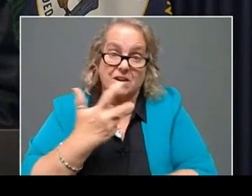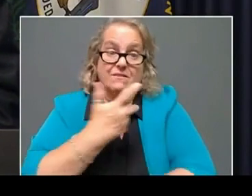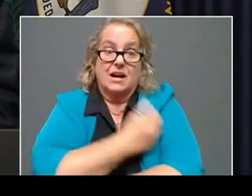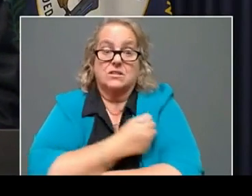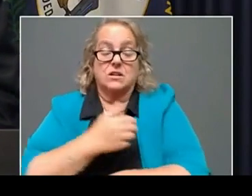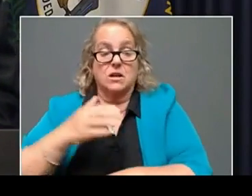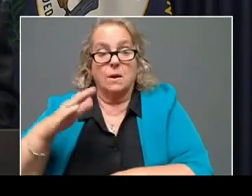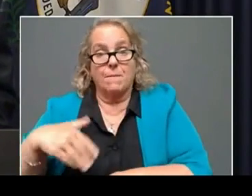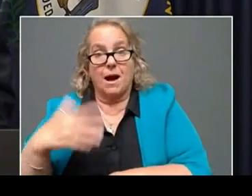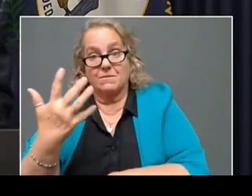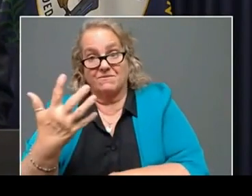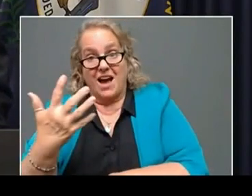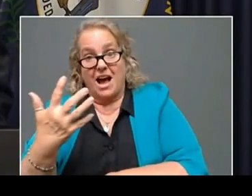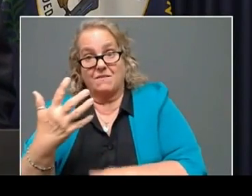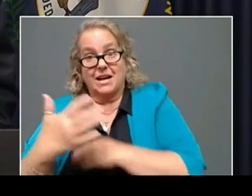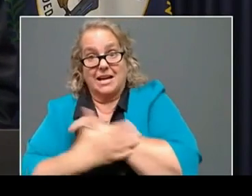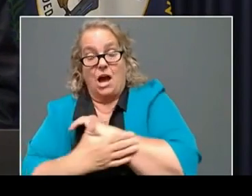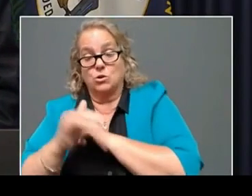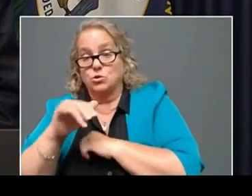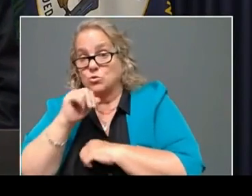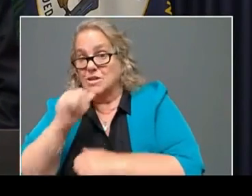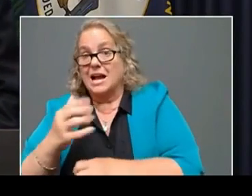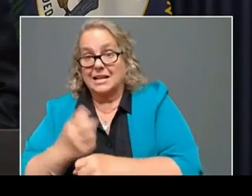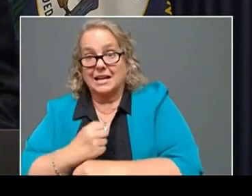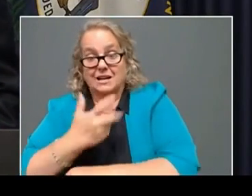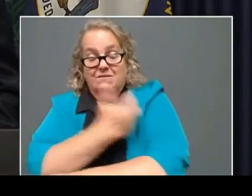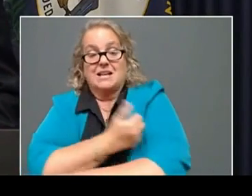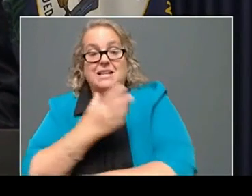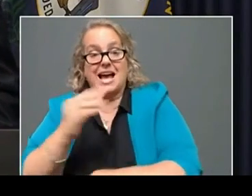again with any data set. There are some issues there. Spencer county rightfully